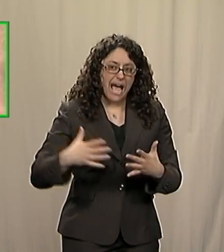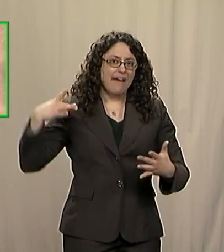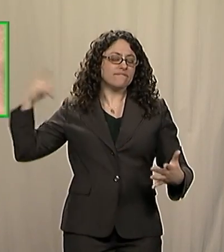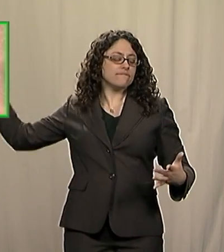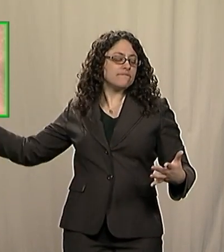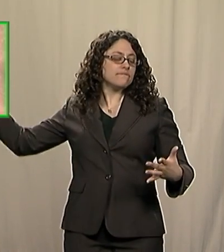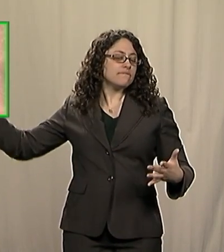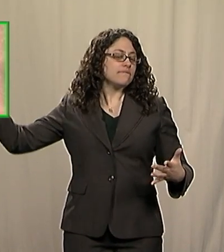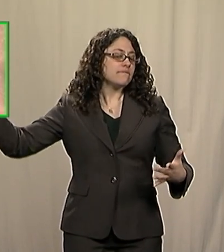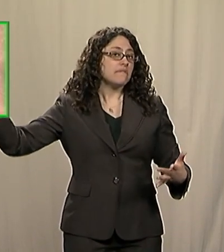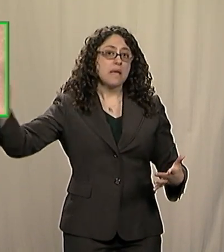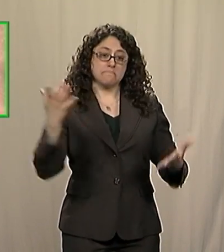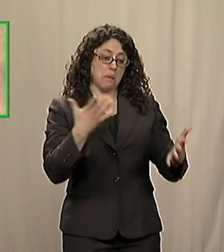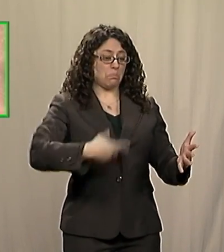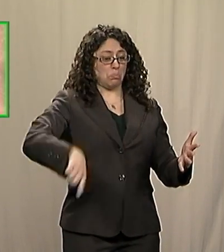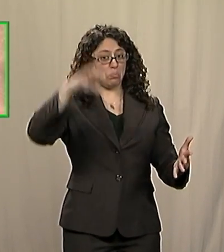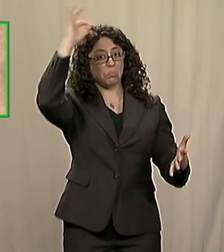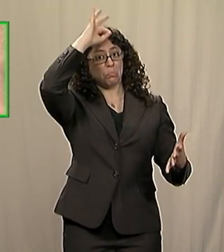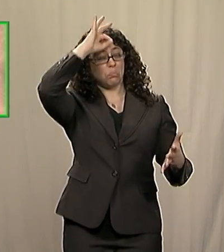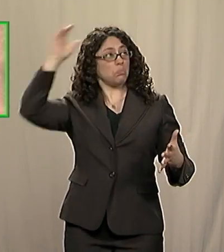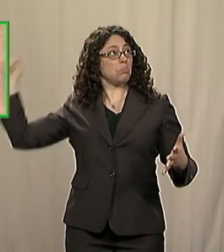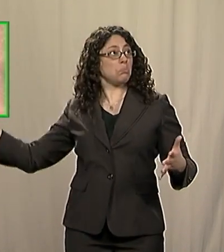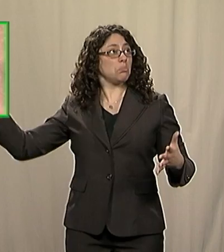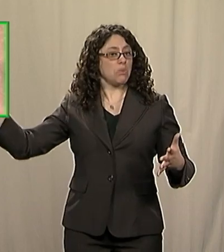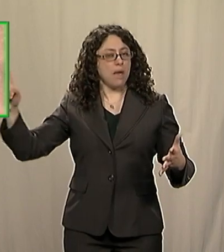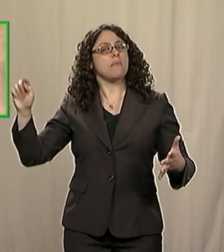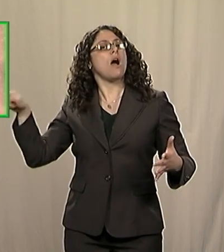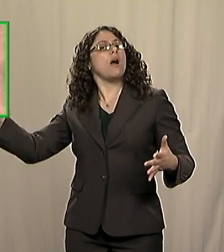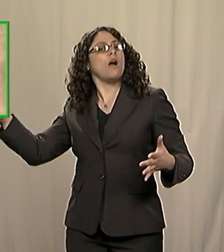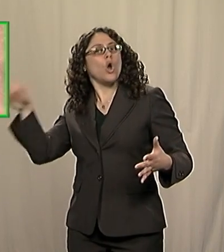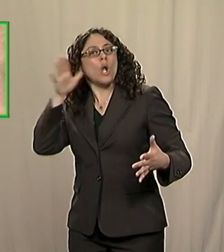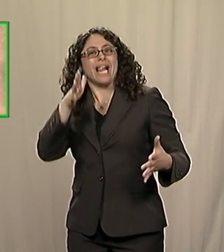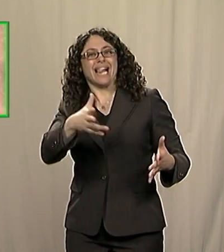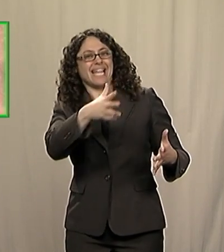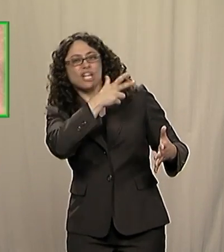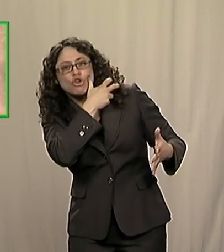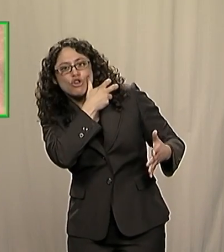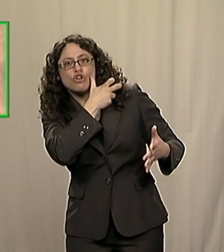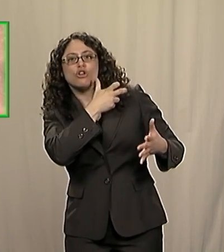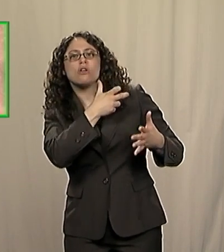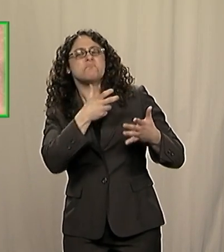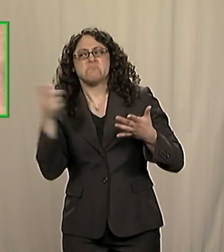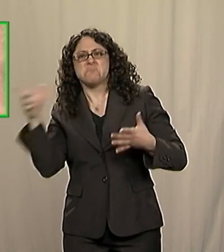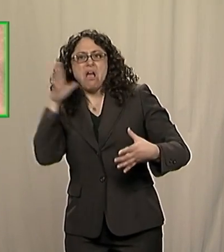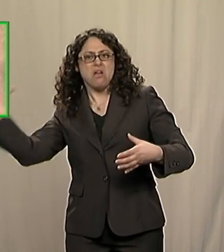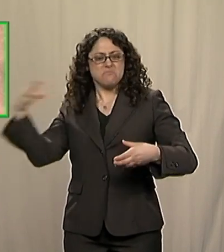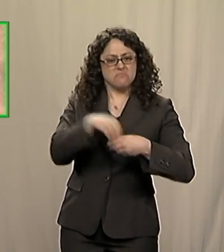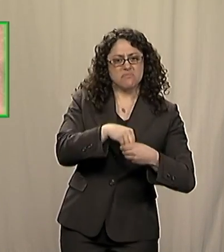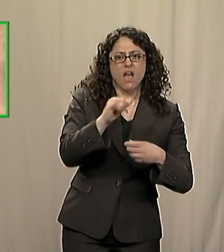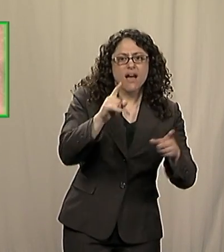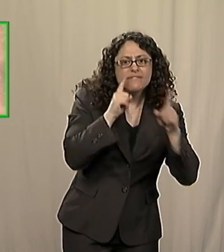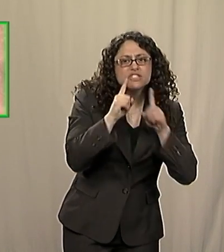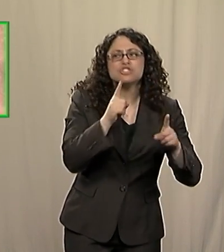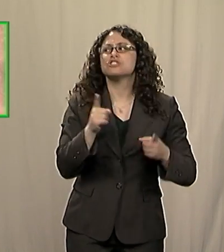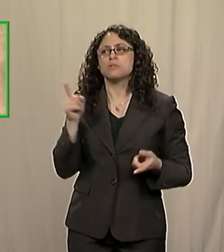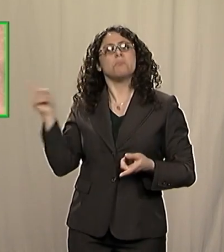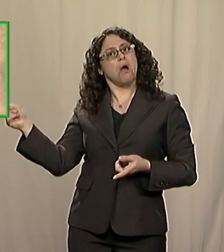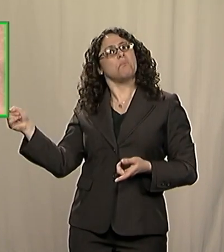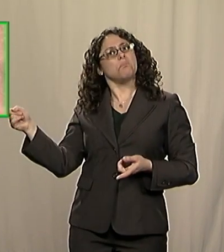might overhear something. That person is not directly ratified or in the conversation, but perhaps could be receiving the language.